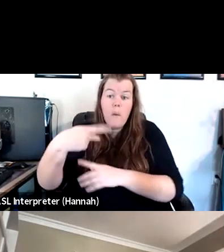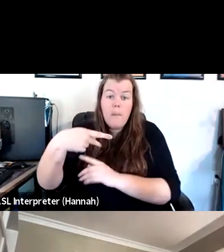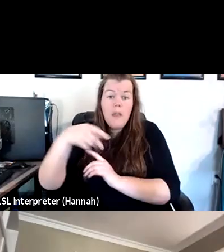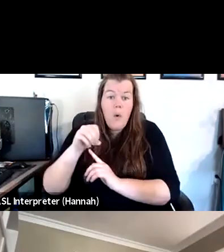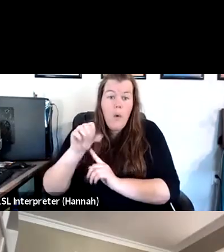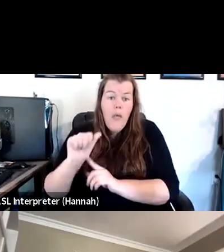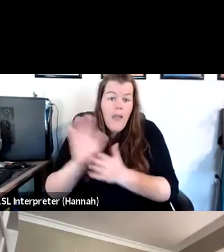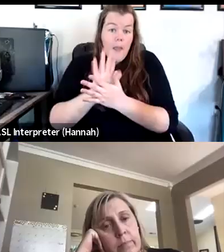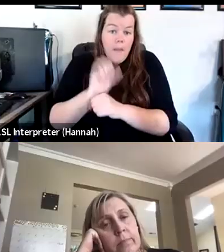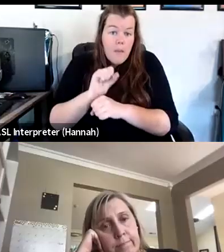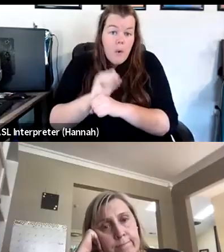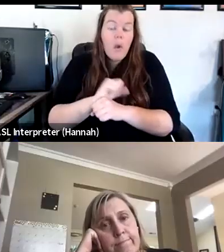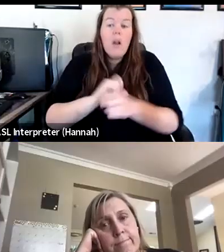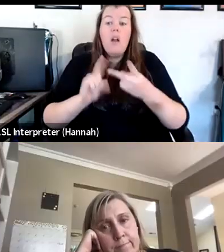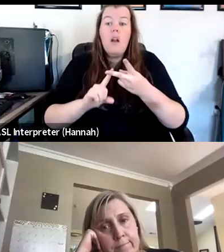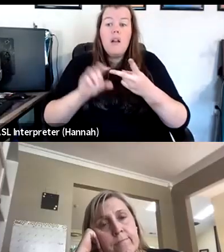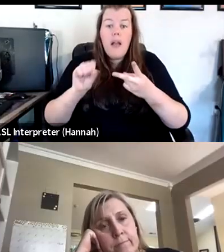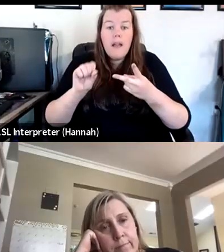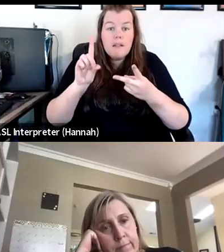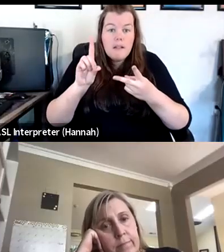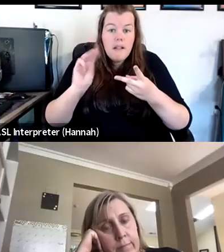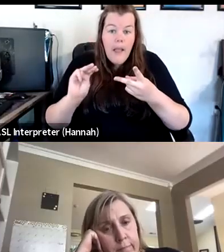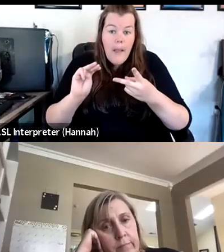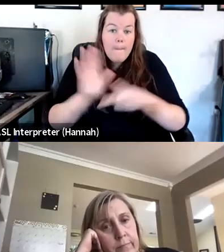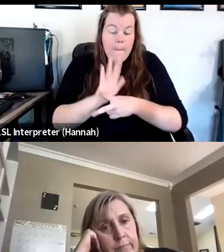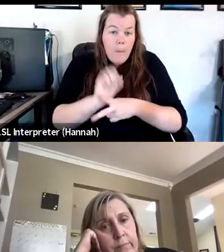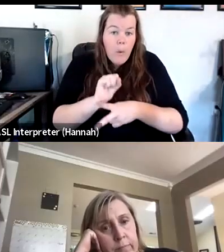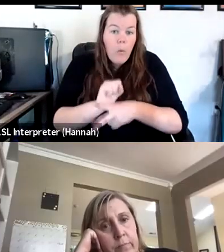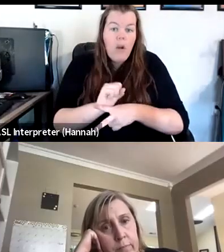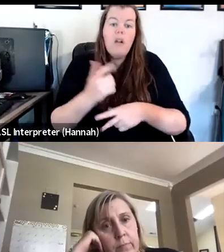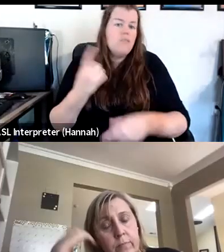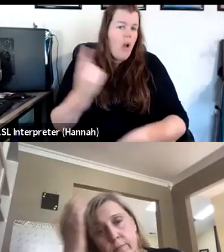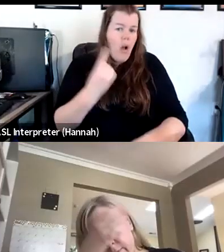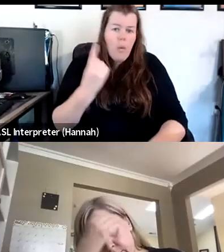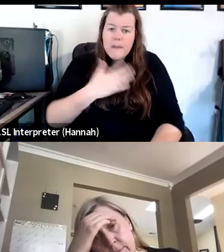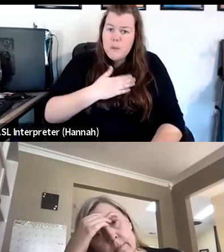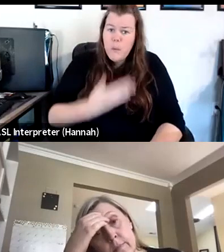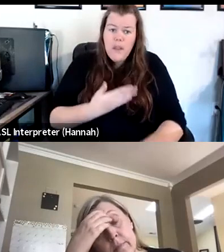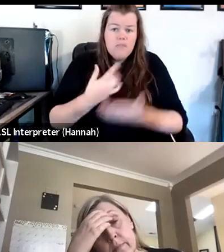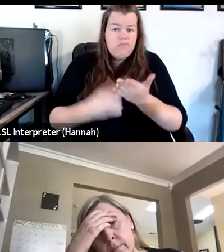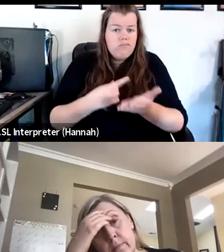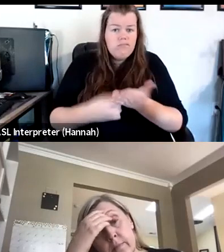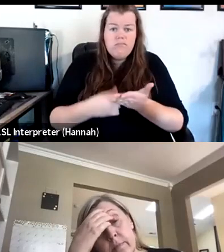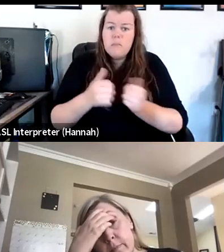Decision-Making Agreements, and things of that sort. I I'm always willing to talk to someone to